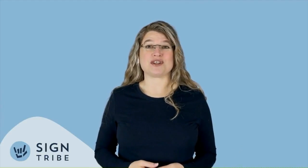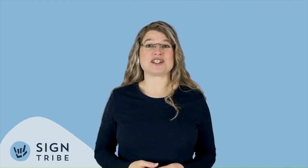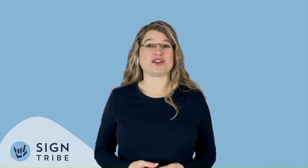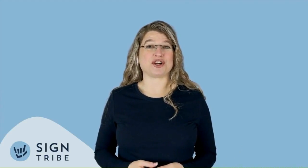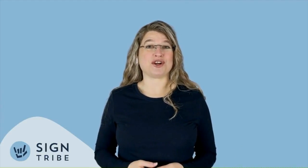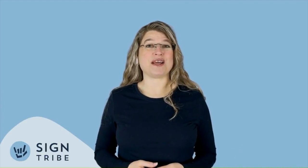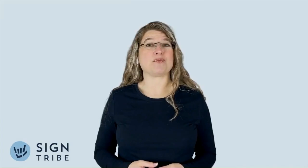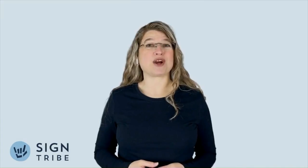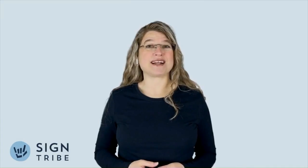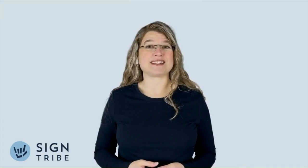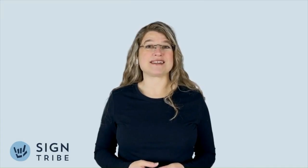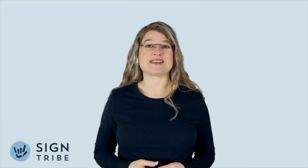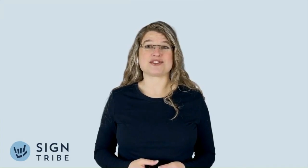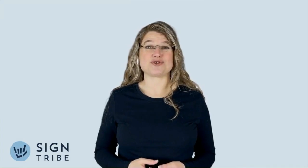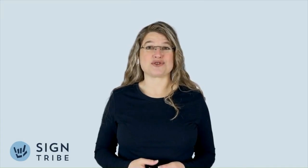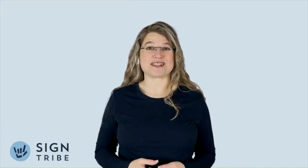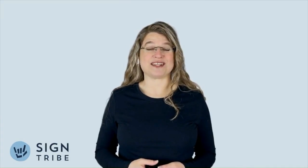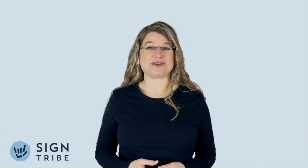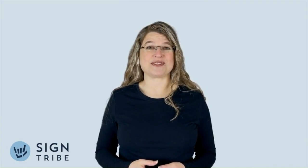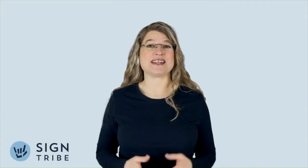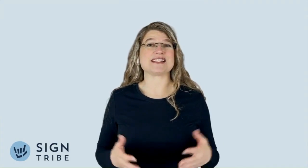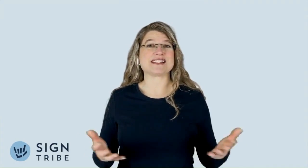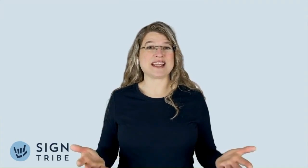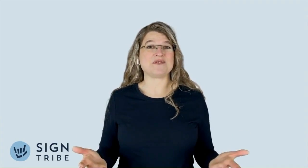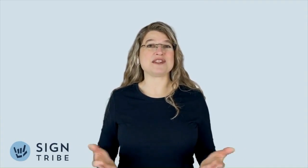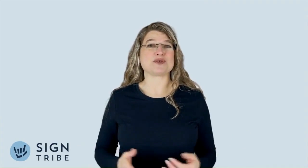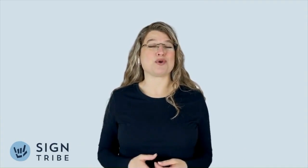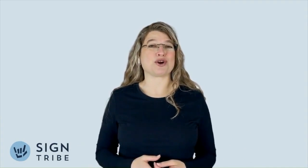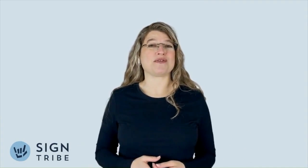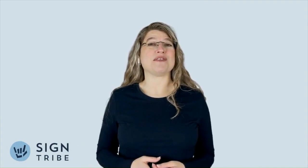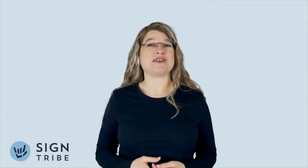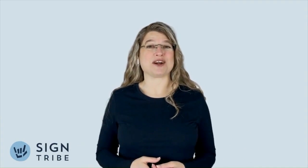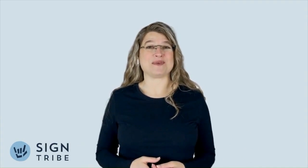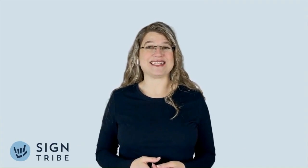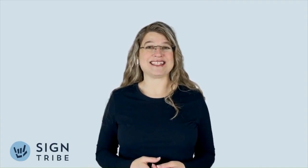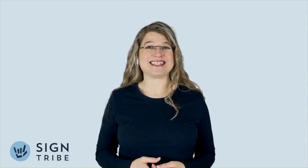to learn and practice social skills in a safe and supportive environment.